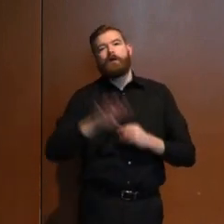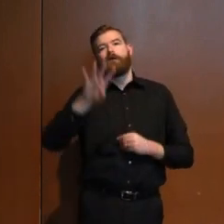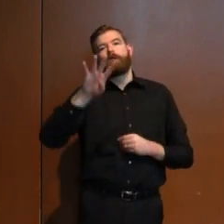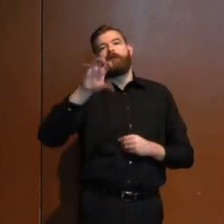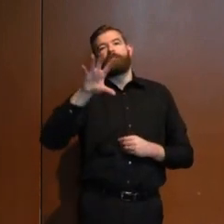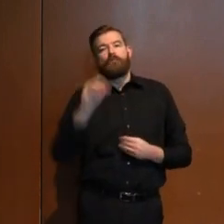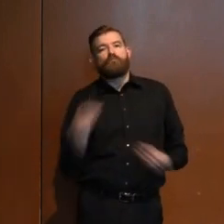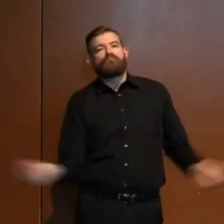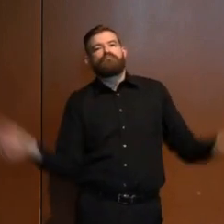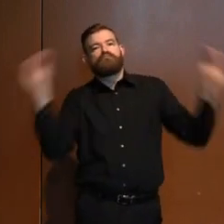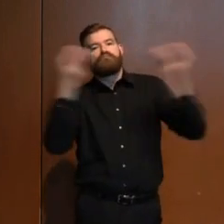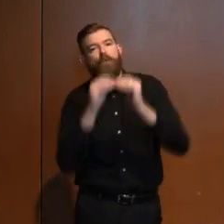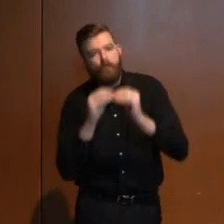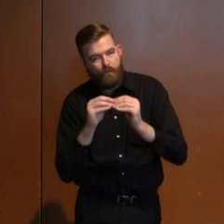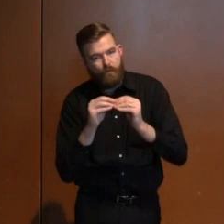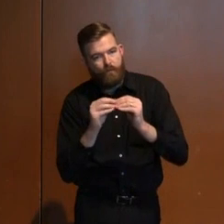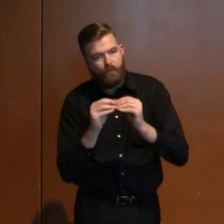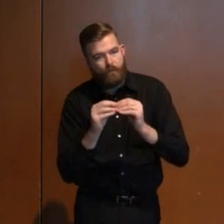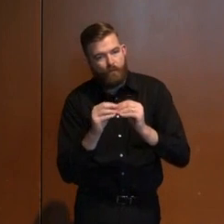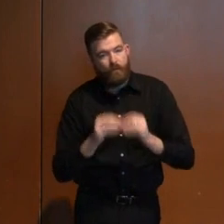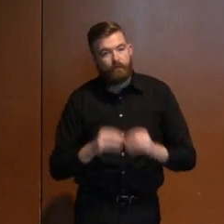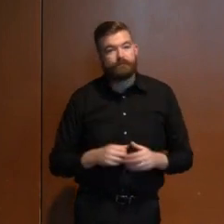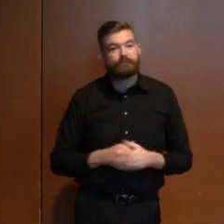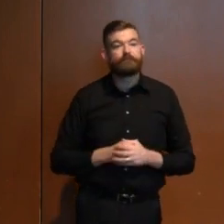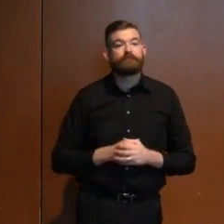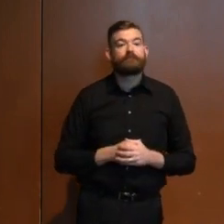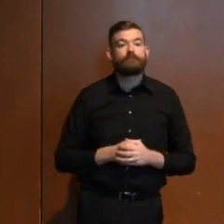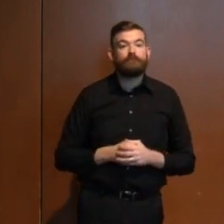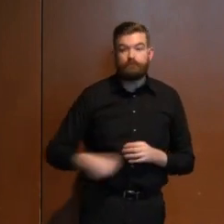ADDITIONAL 400 BEDS TO OPEN UP. AND WITHIN TWO WEEKS AN